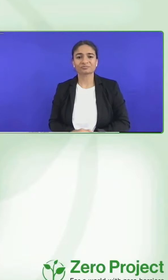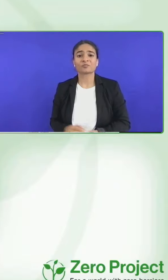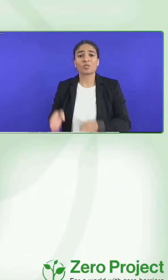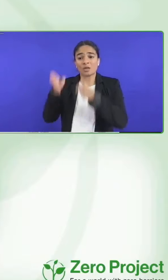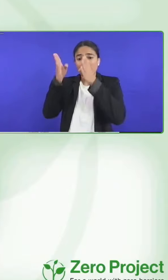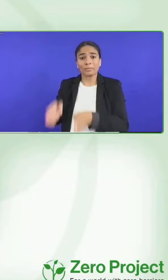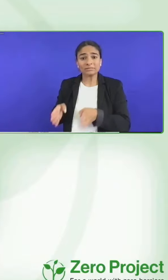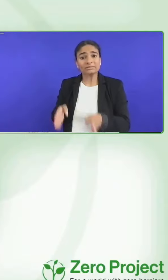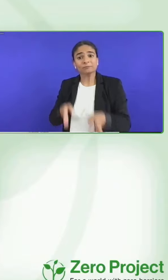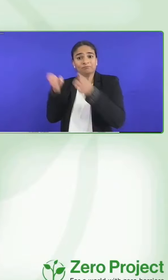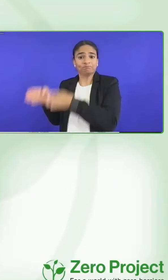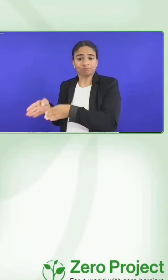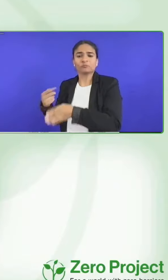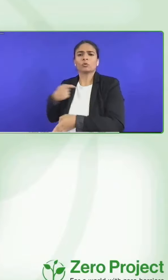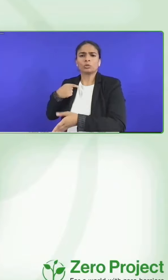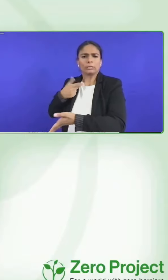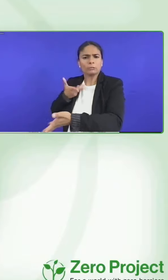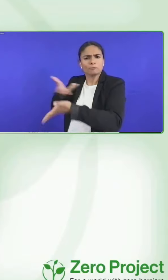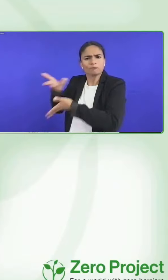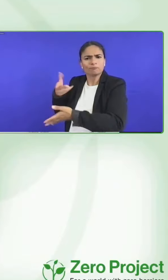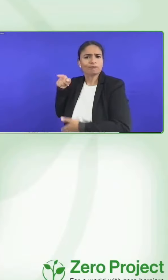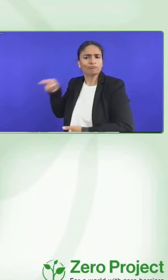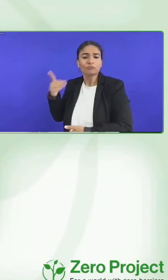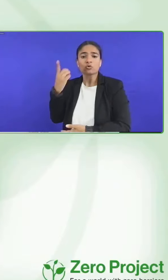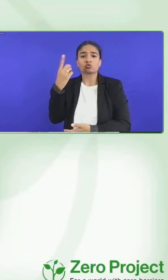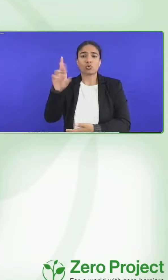I'm not turning it on and off.